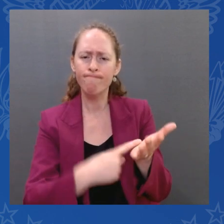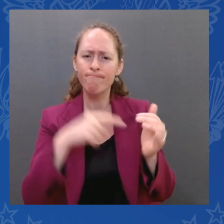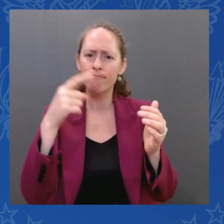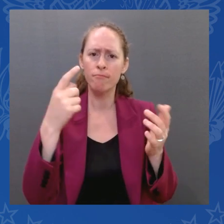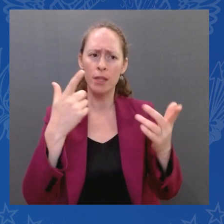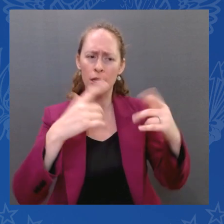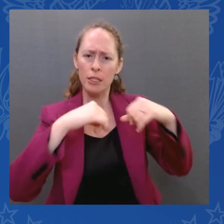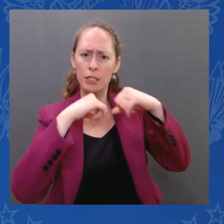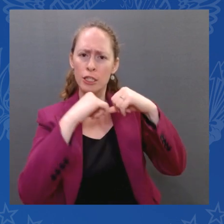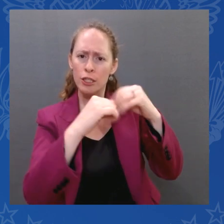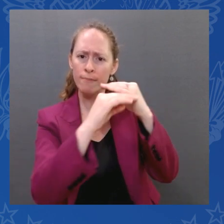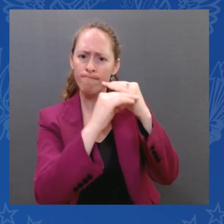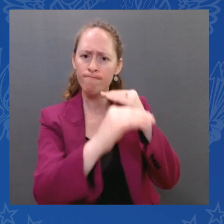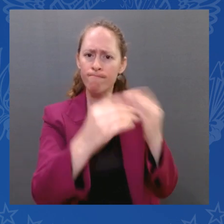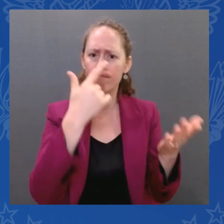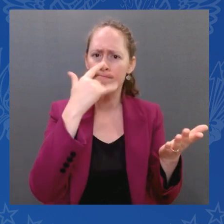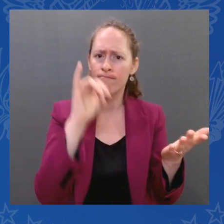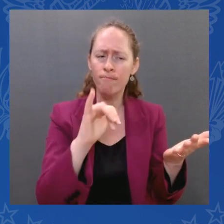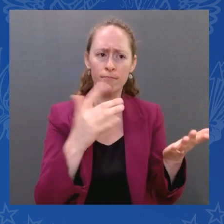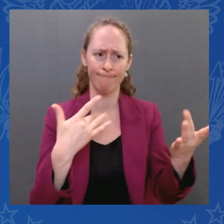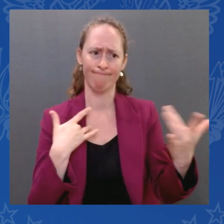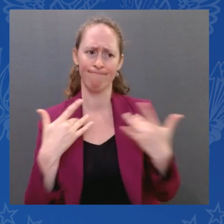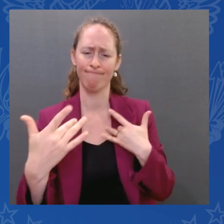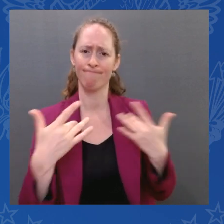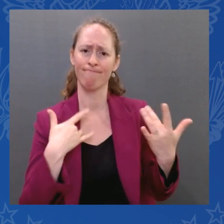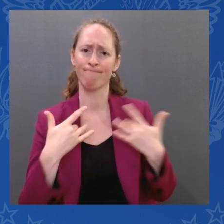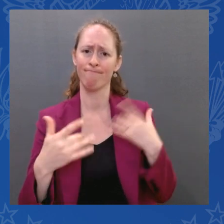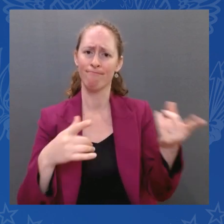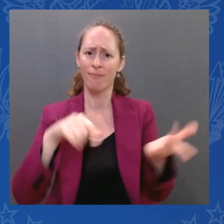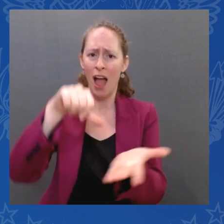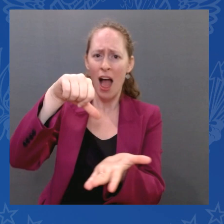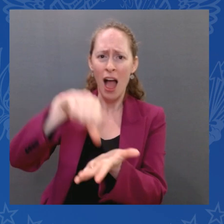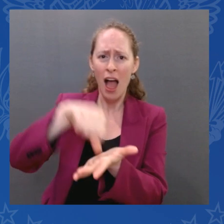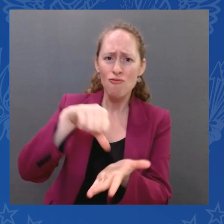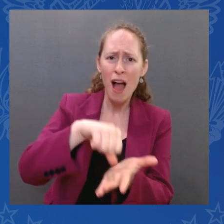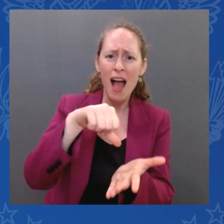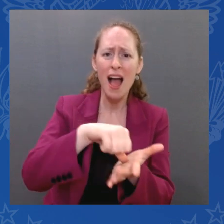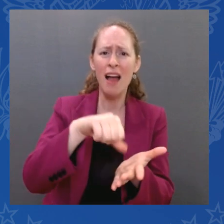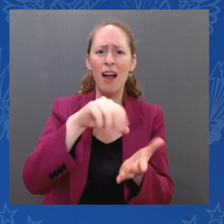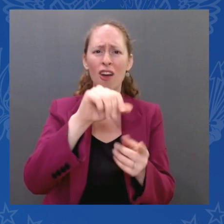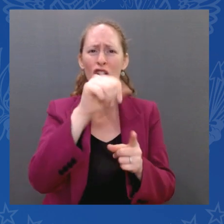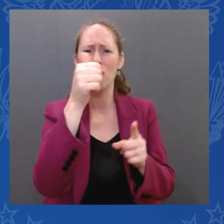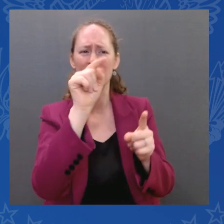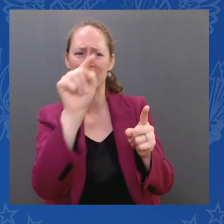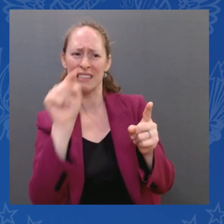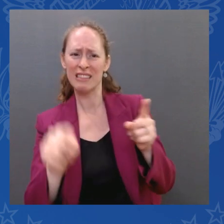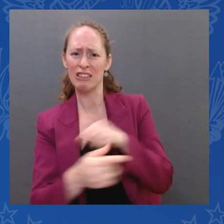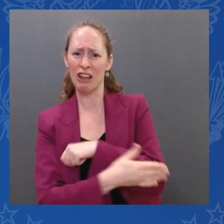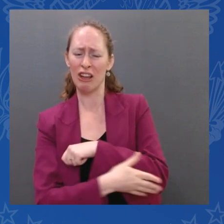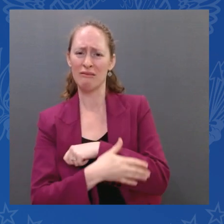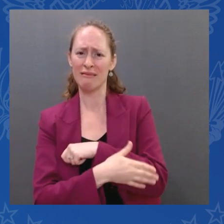and endangering our region. Your first trip here in 1973